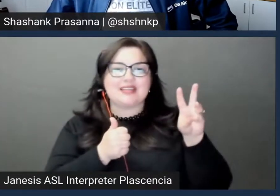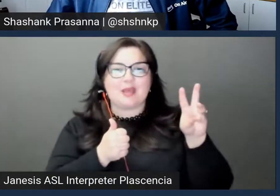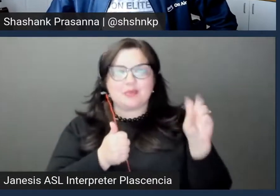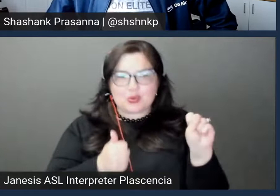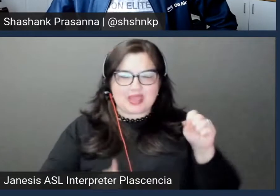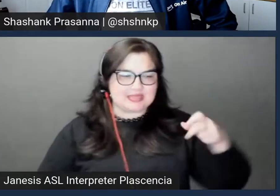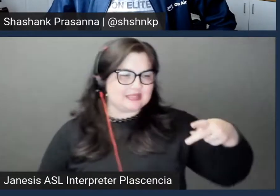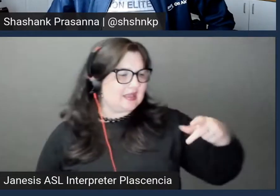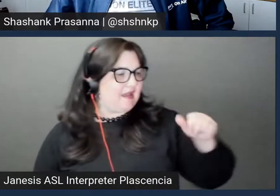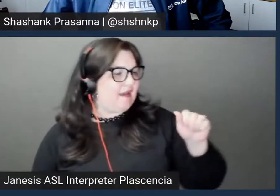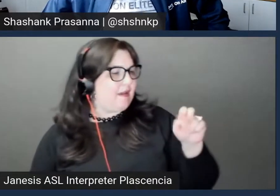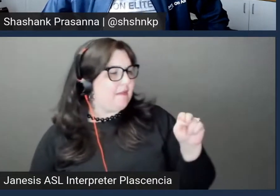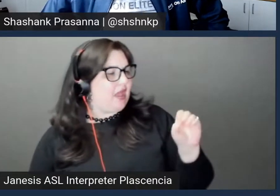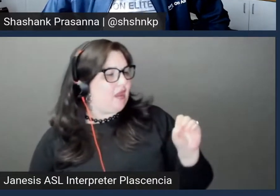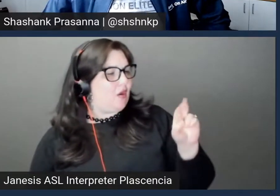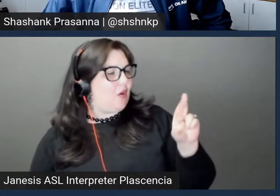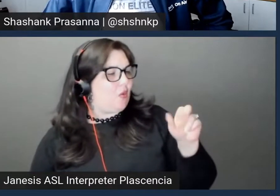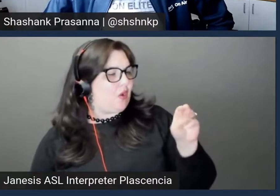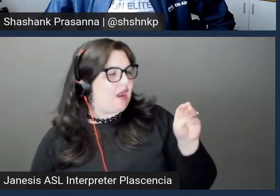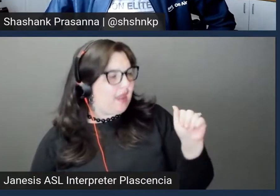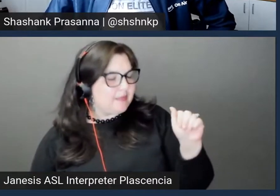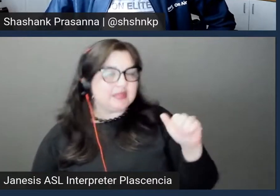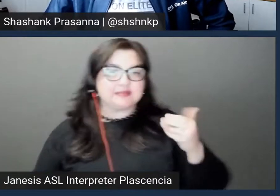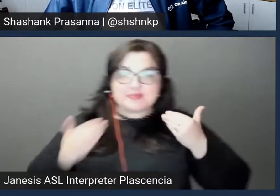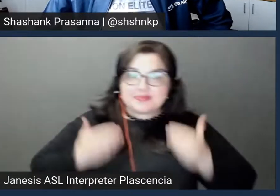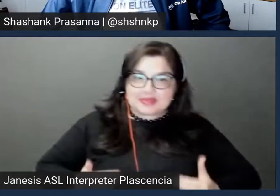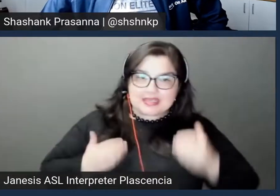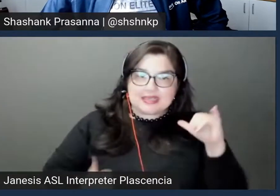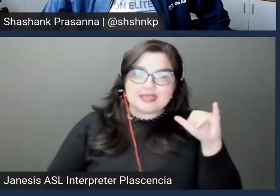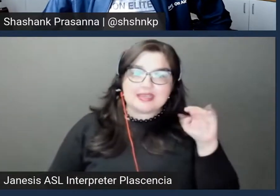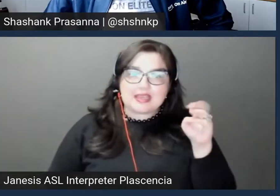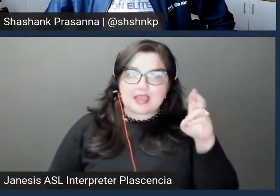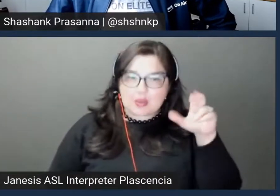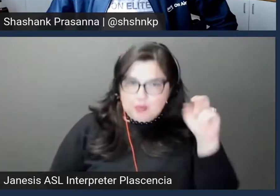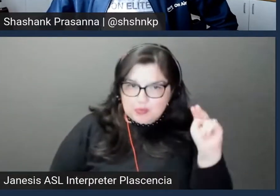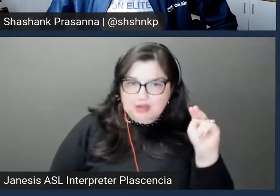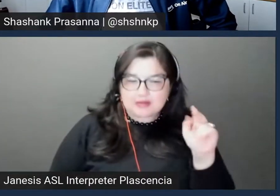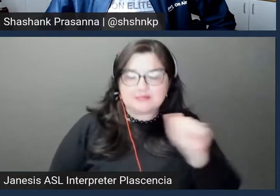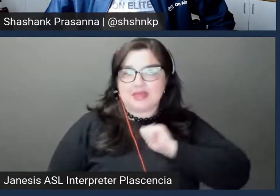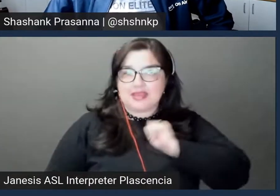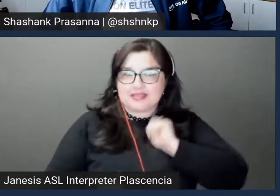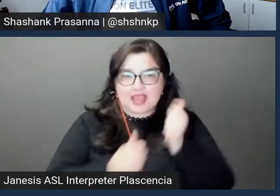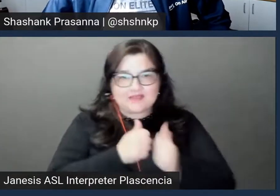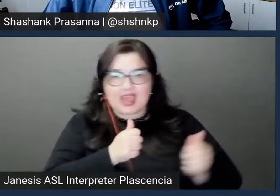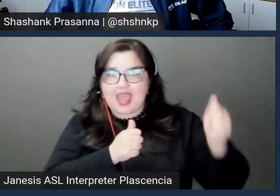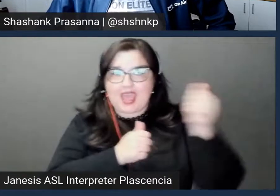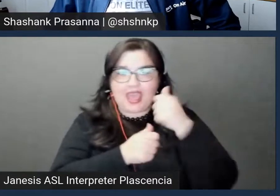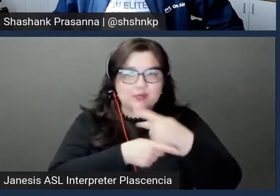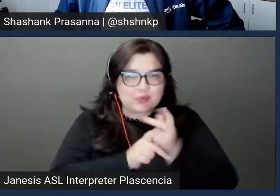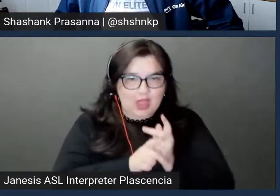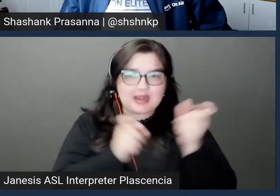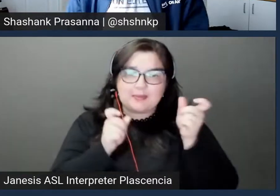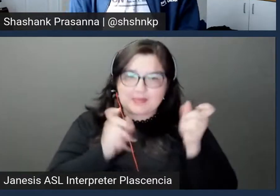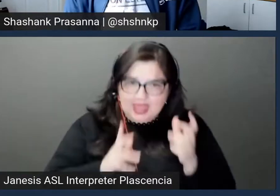But before we get into that, my name is Imran Moin. I am the head of product management for AWS Panorama product,